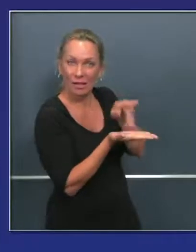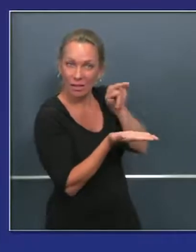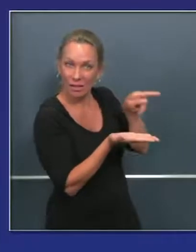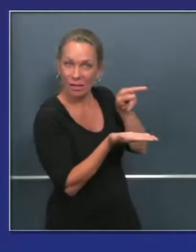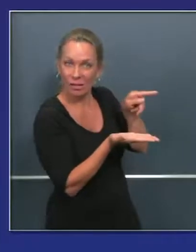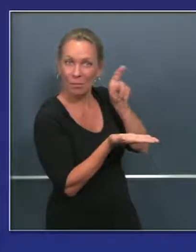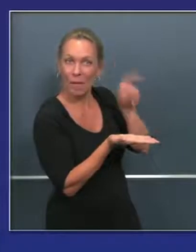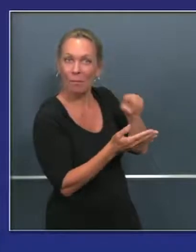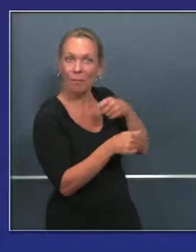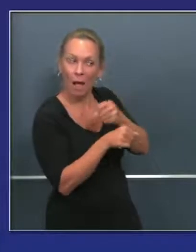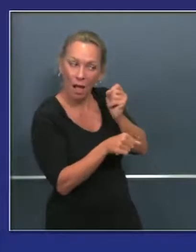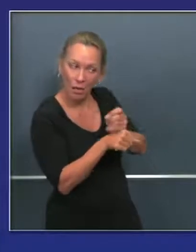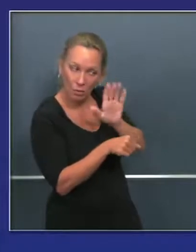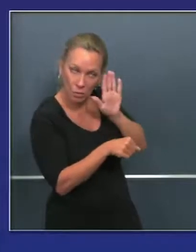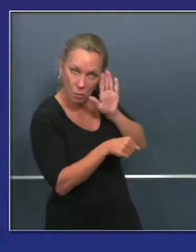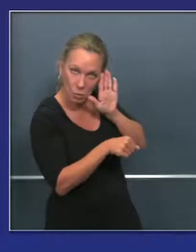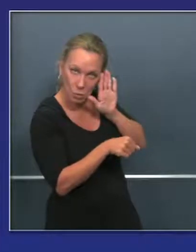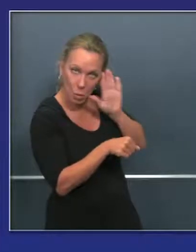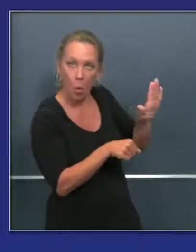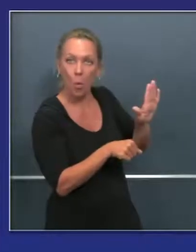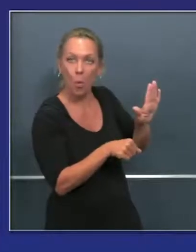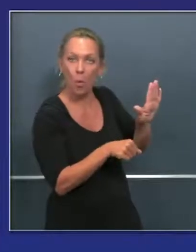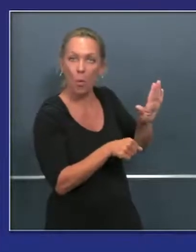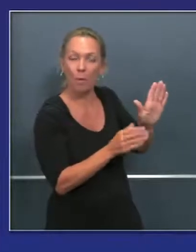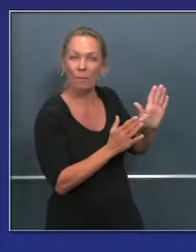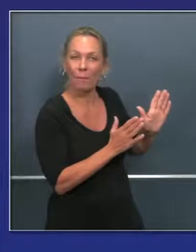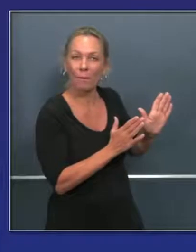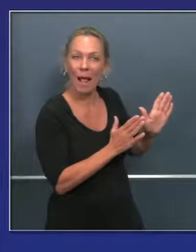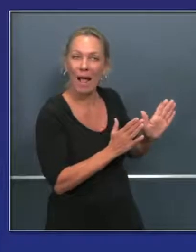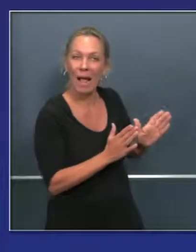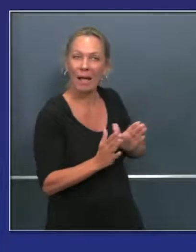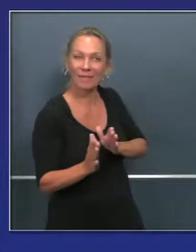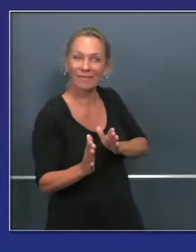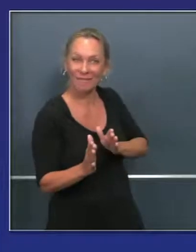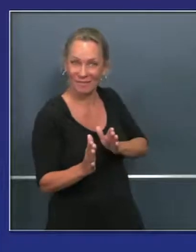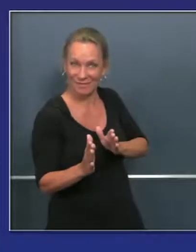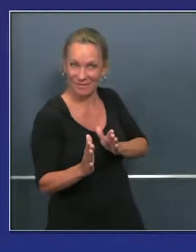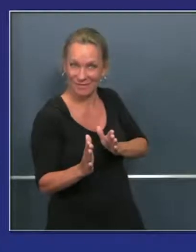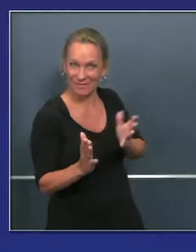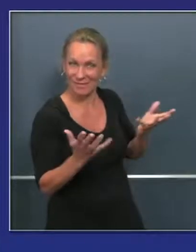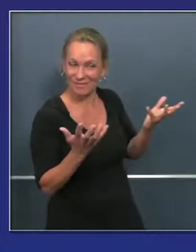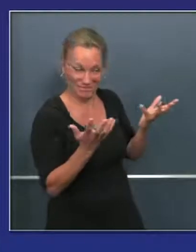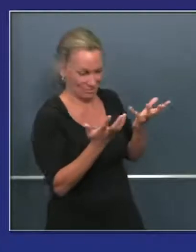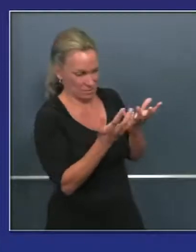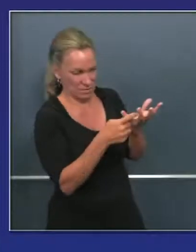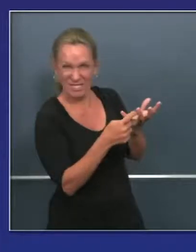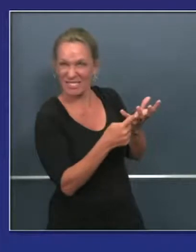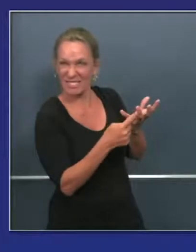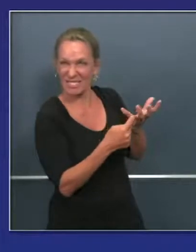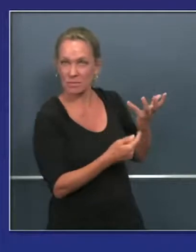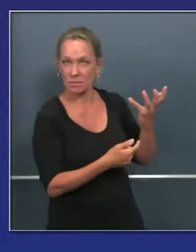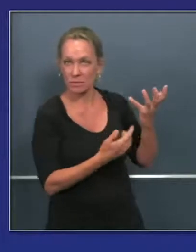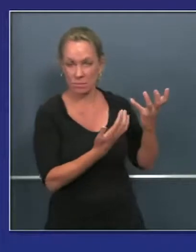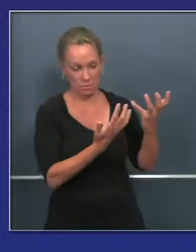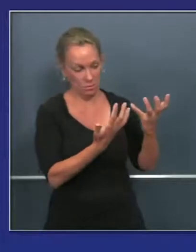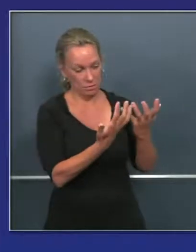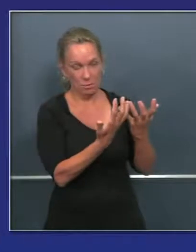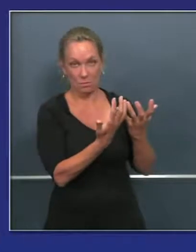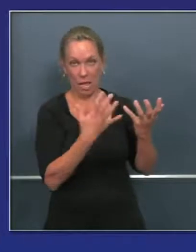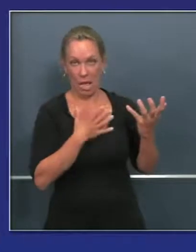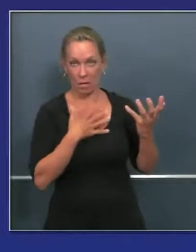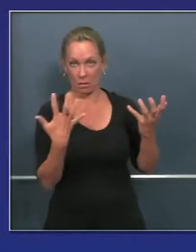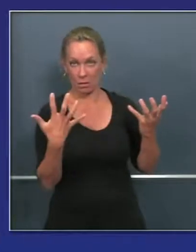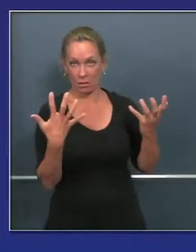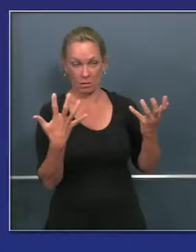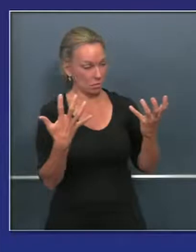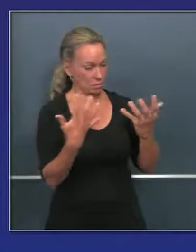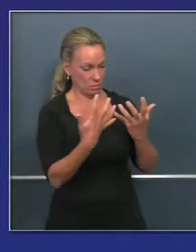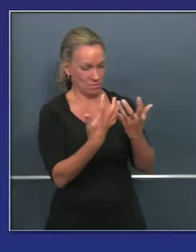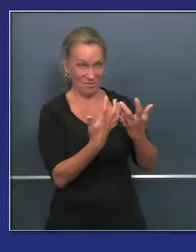la zone mayor Garcetti were very very focused and as a consequence did not move as quickly as other